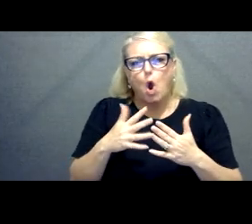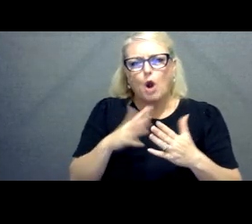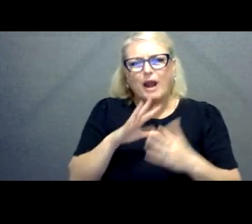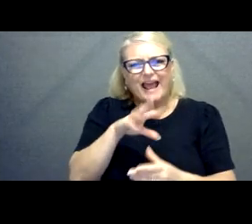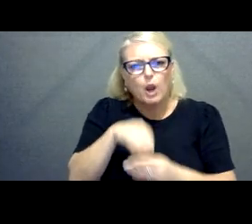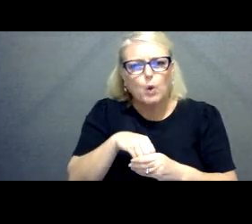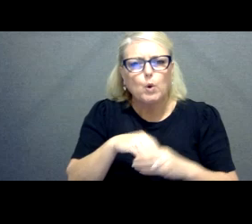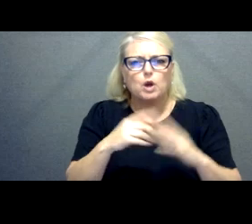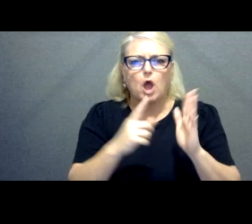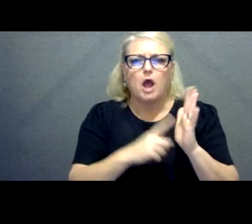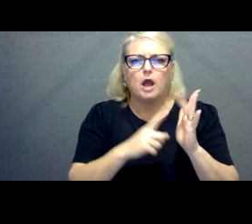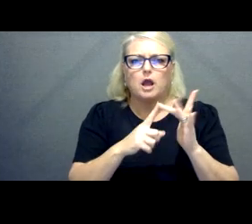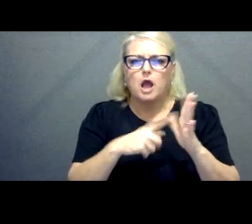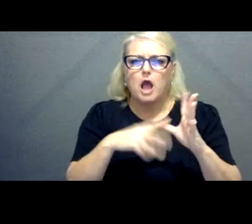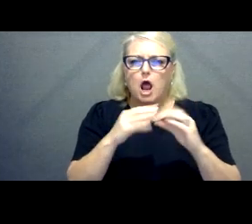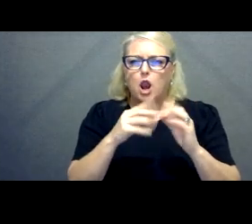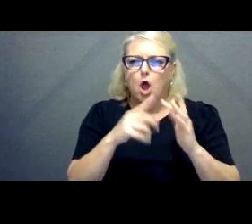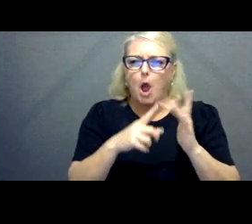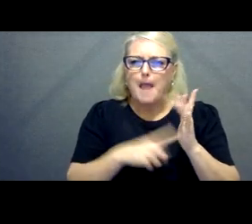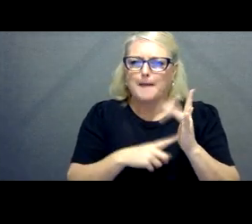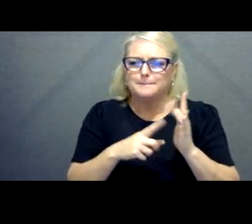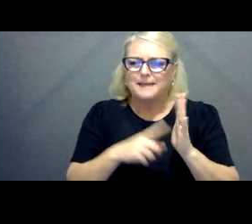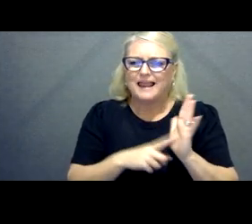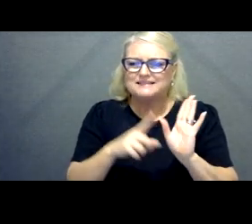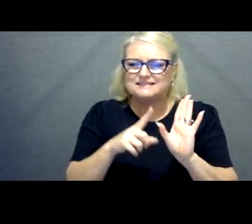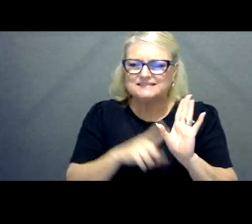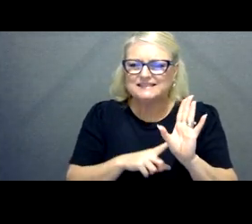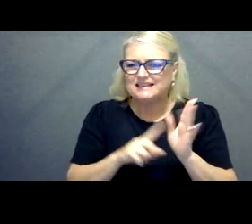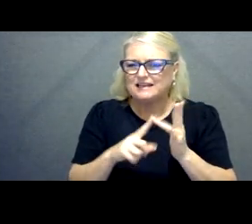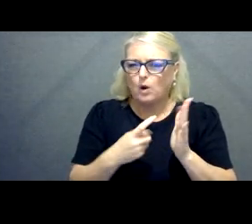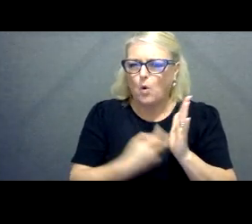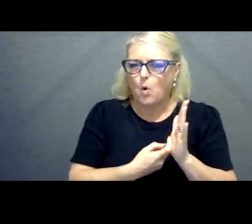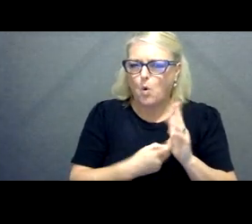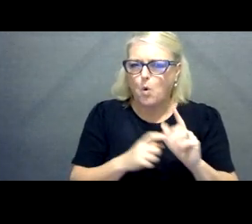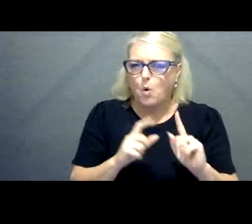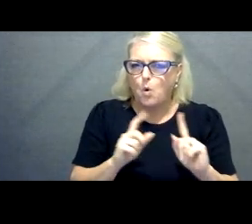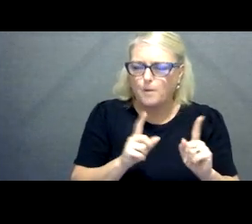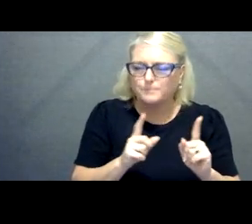have is that something that's considered so we have at Legal Aid Queensland we have a simplified